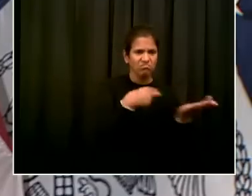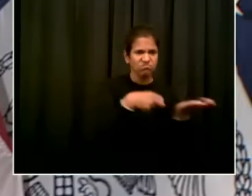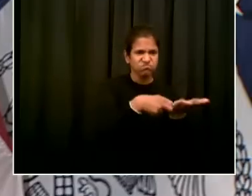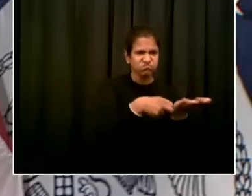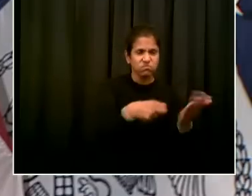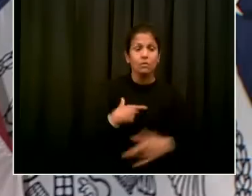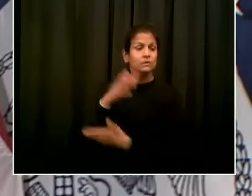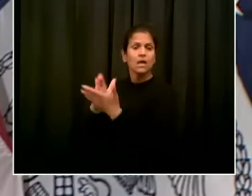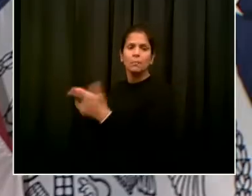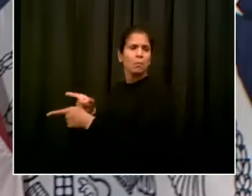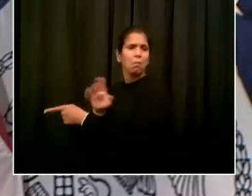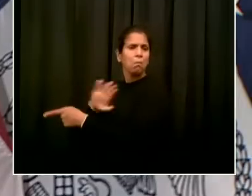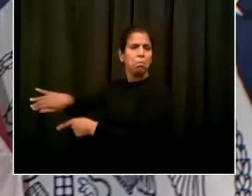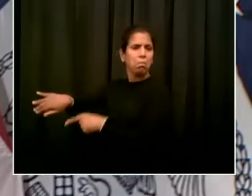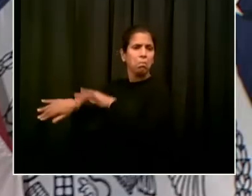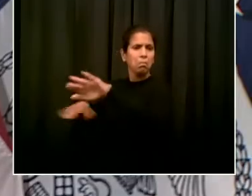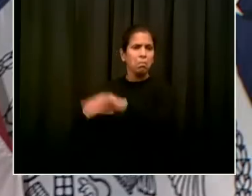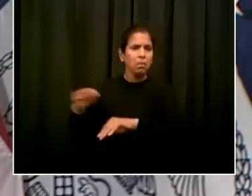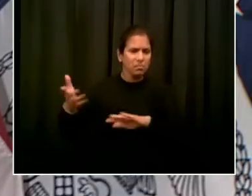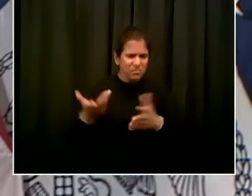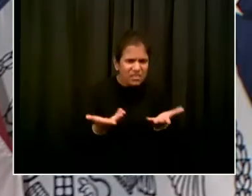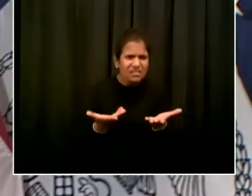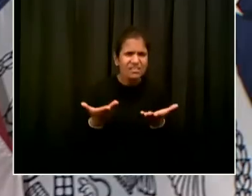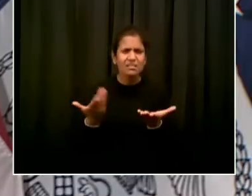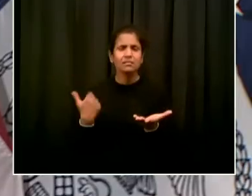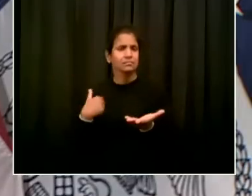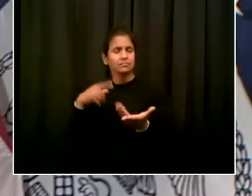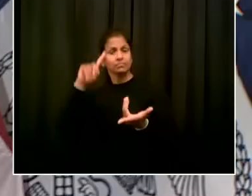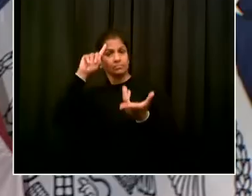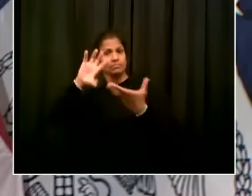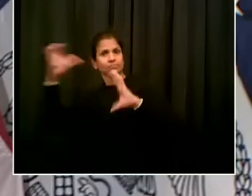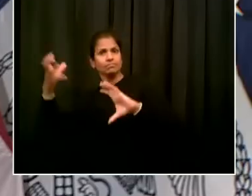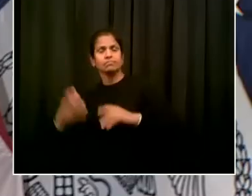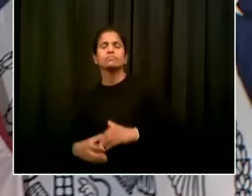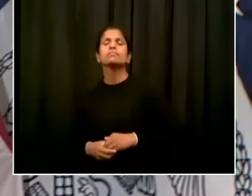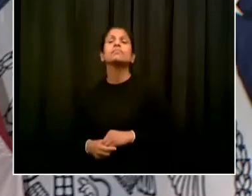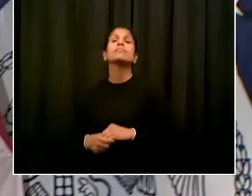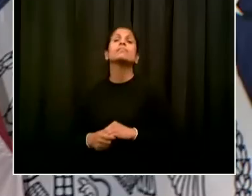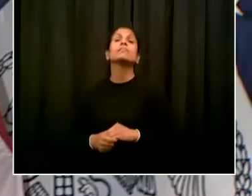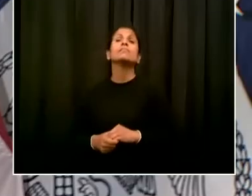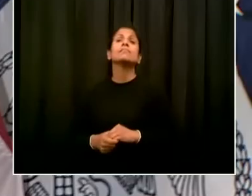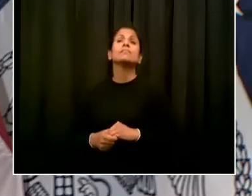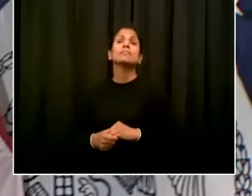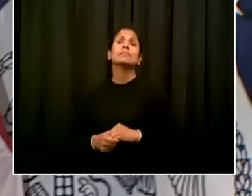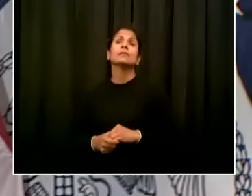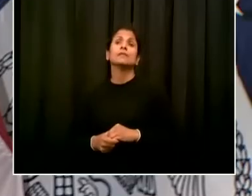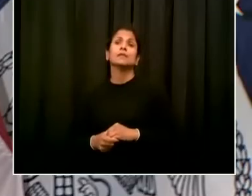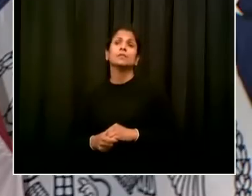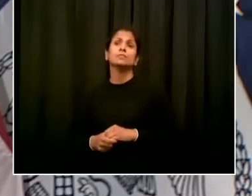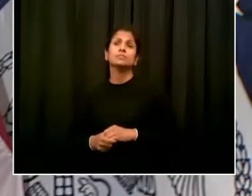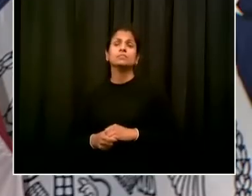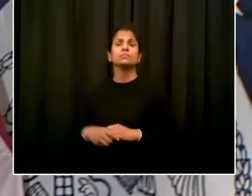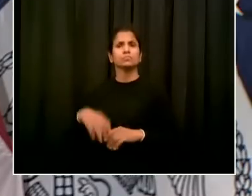AGENCIES GIVING OUT CITATIONS GOING TO CONTINUE? WHAT ARE YOUR THOUGHTS ON ATTH